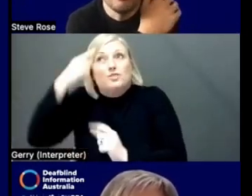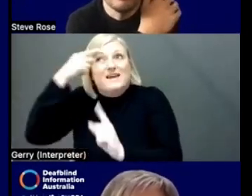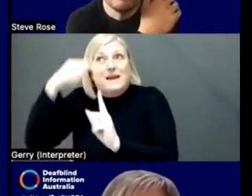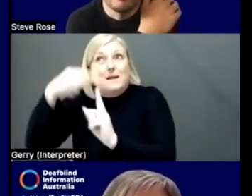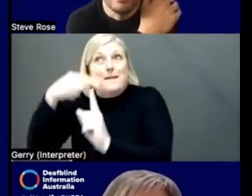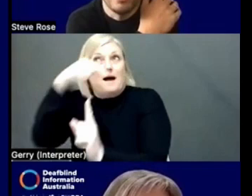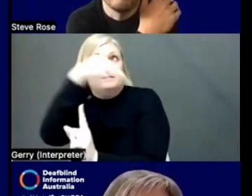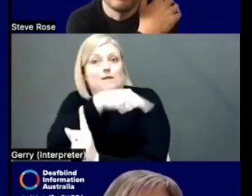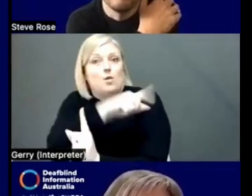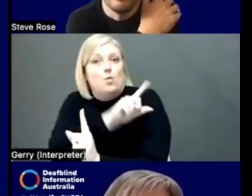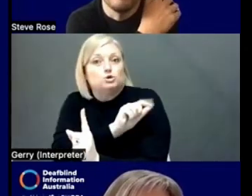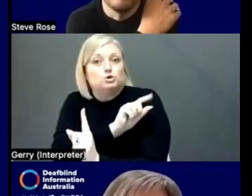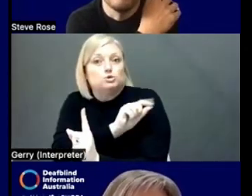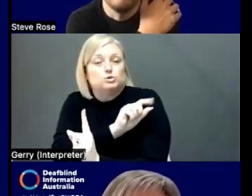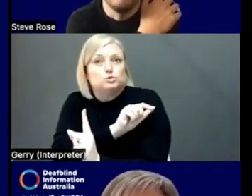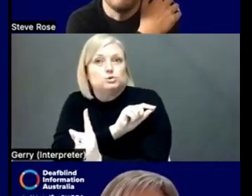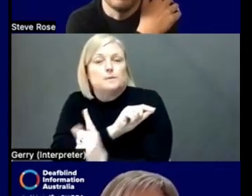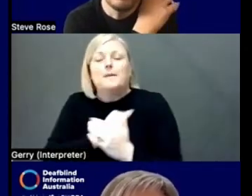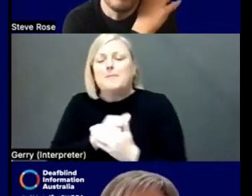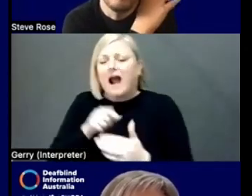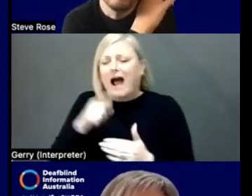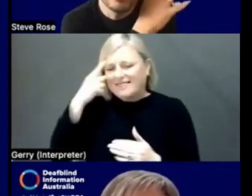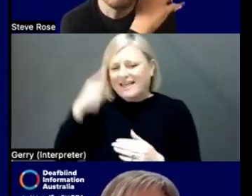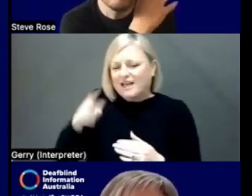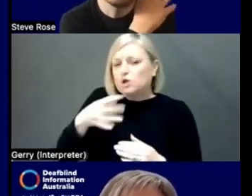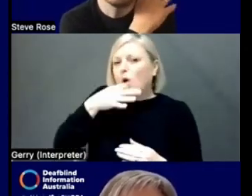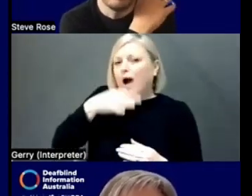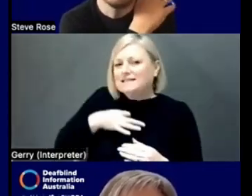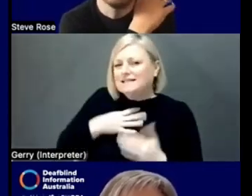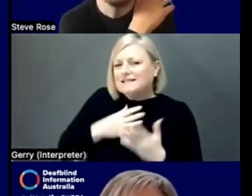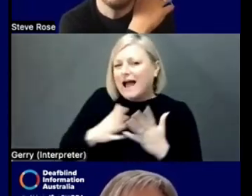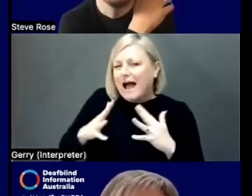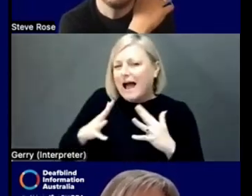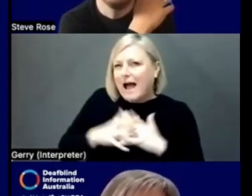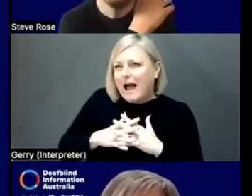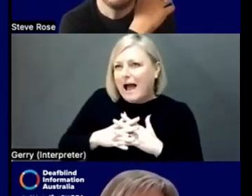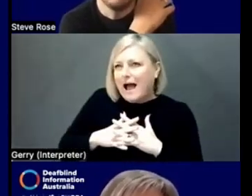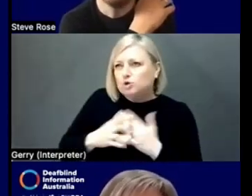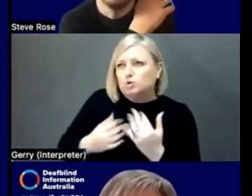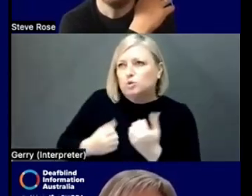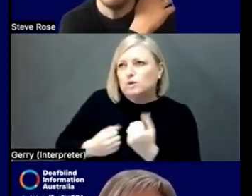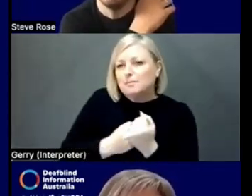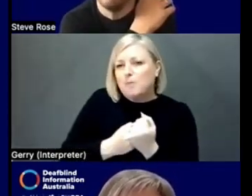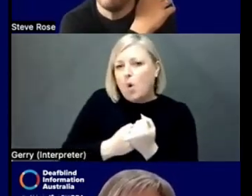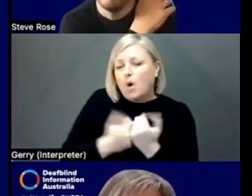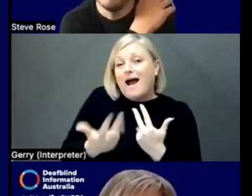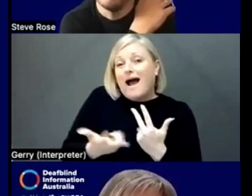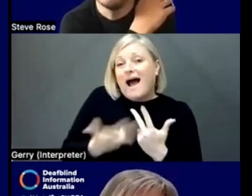you're wondering about how do we support others to move in to the narrative frame of reference.